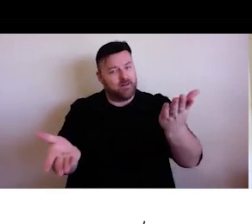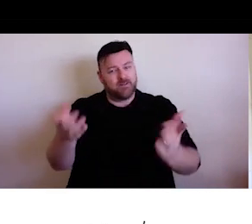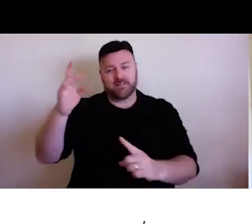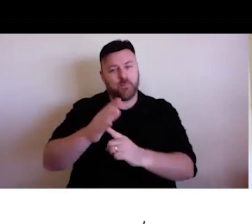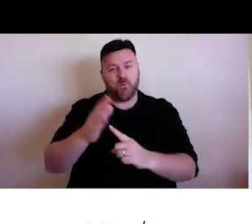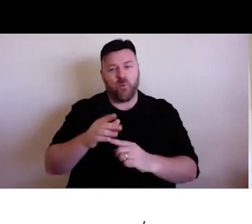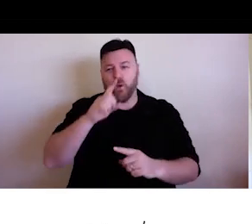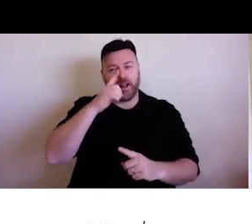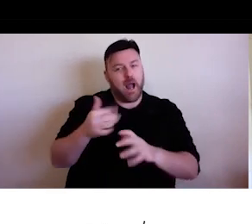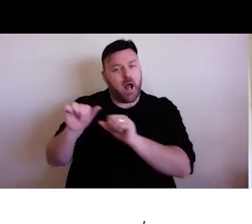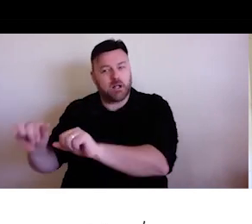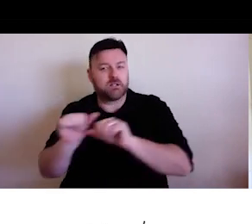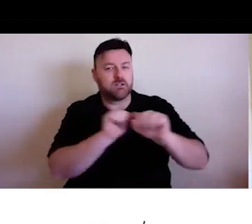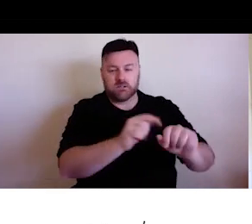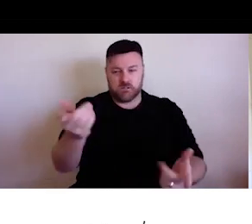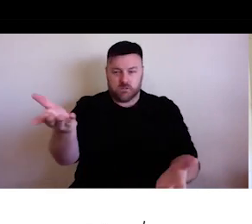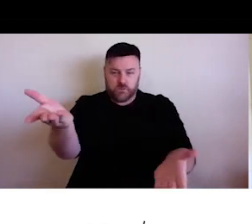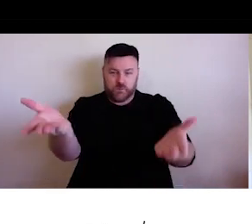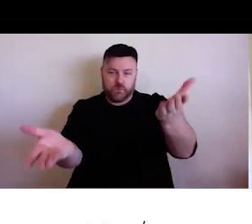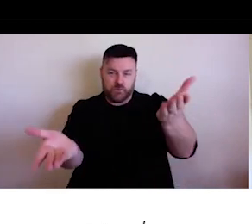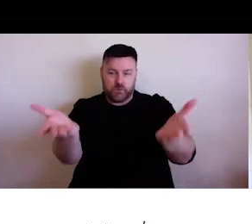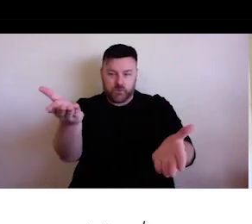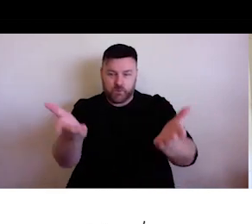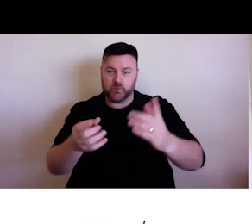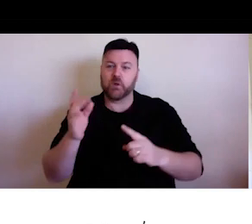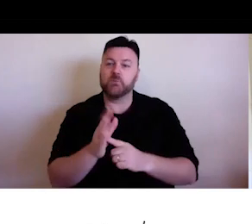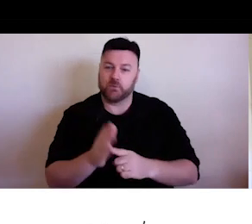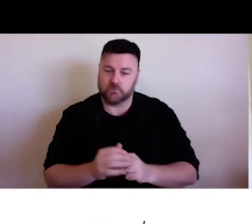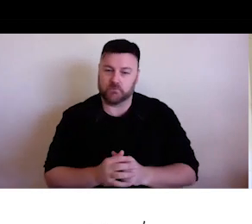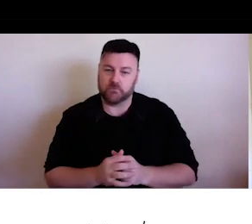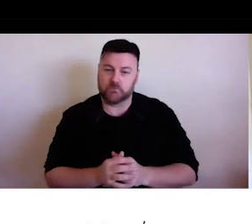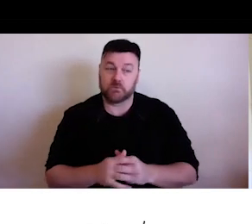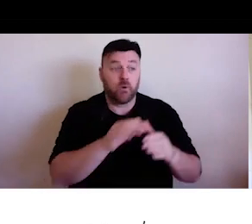put to you is that leadership and authority are distinct features of